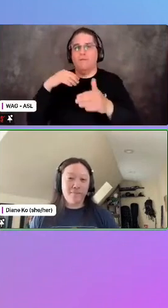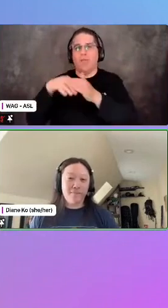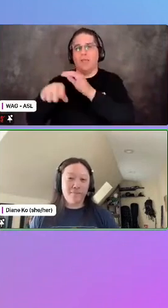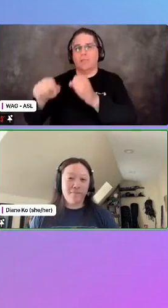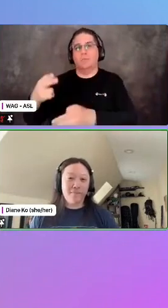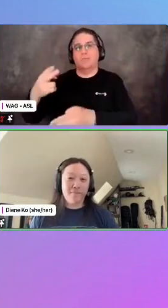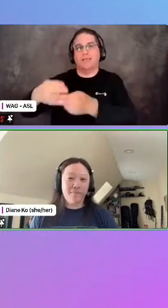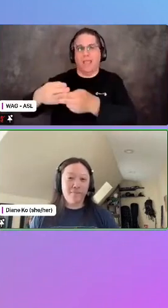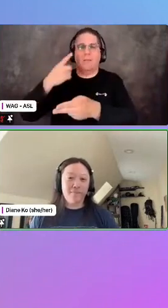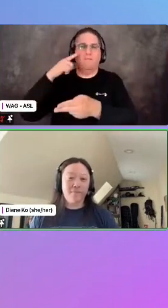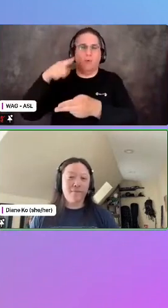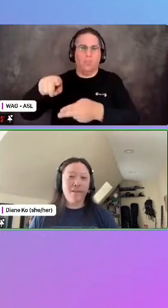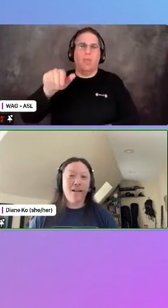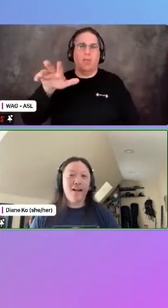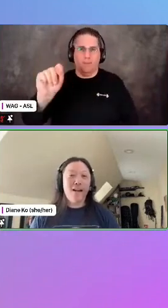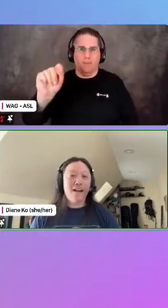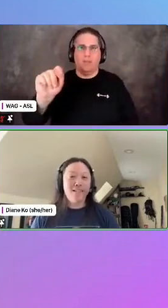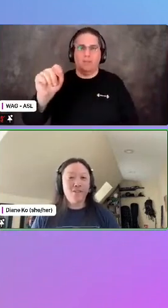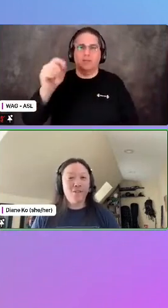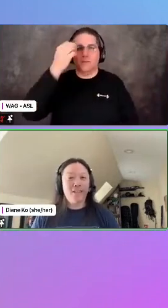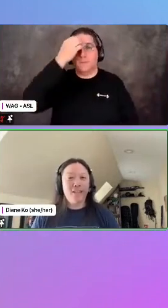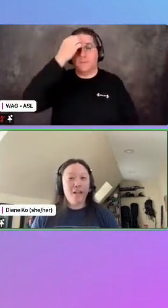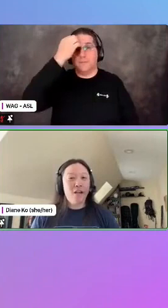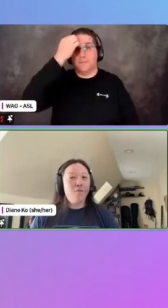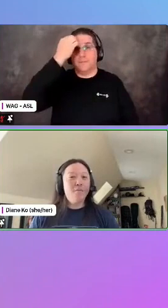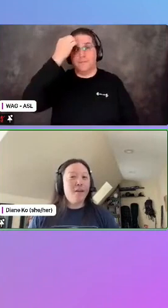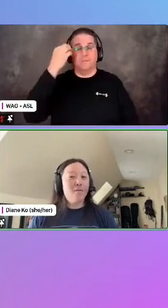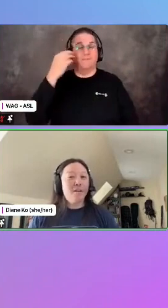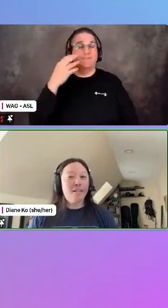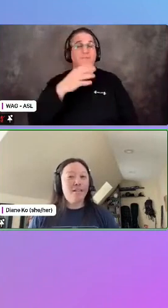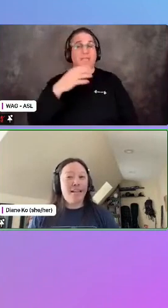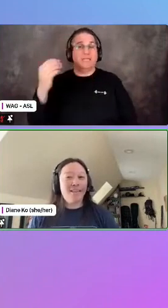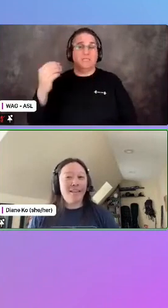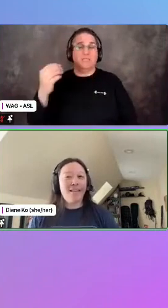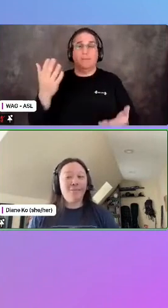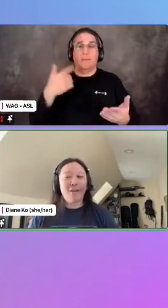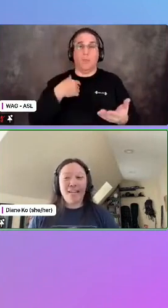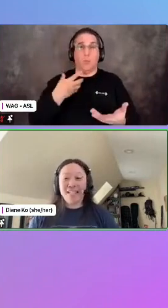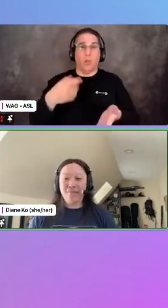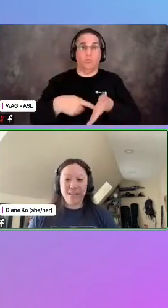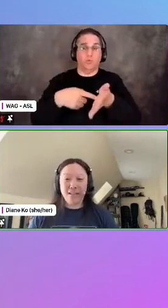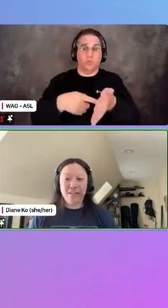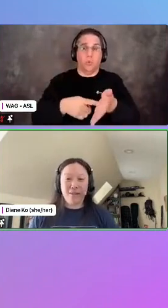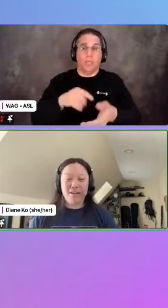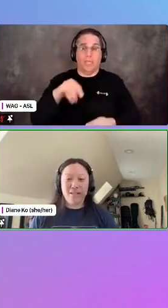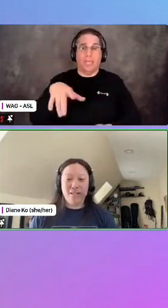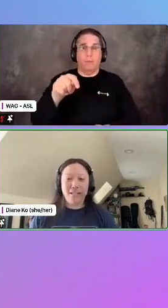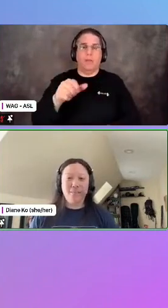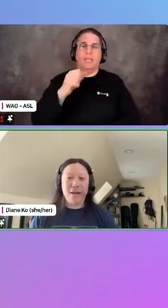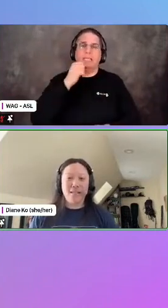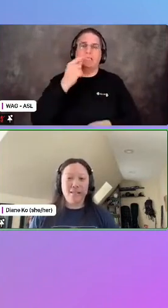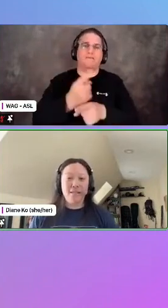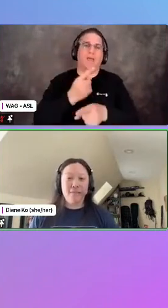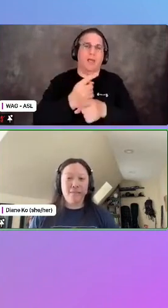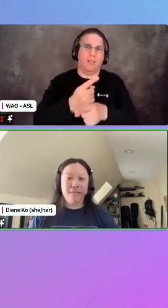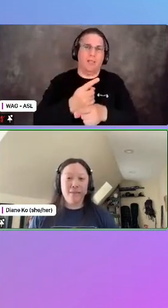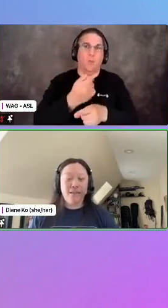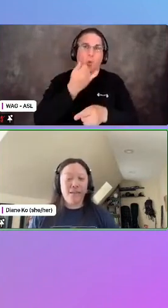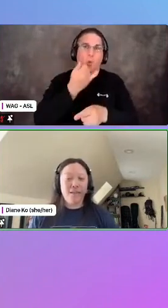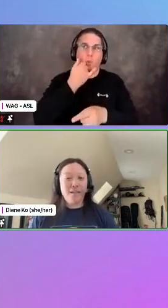thing to render as a label. To use prop types, we set a prop types property for our input field component to an